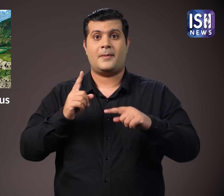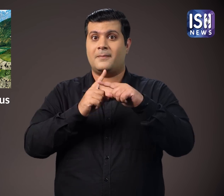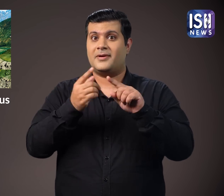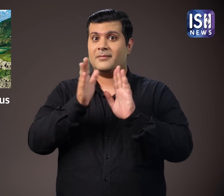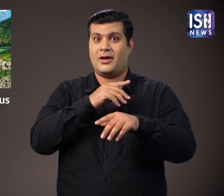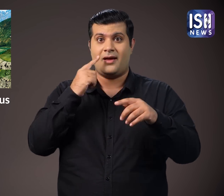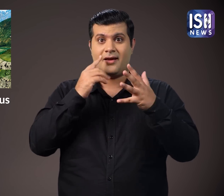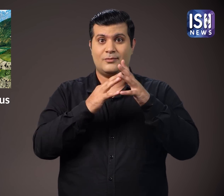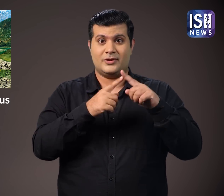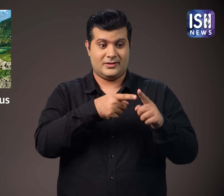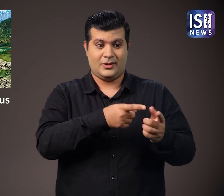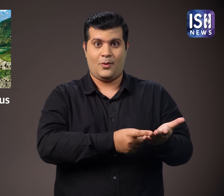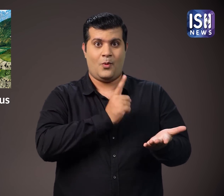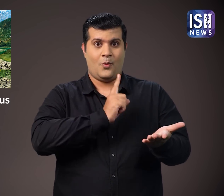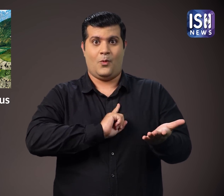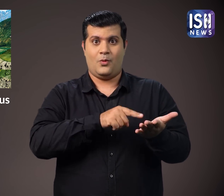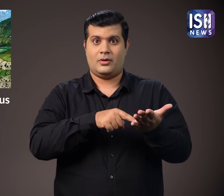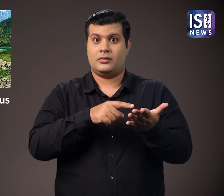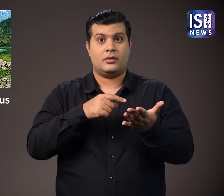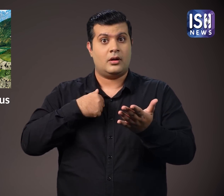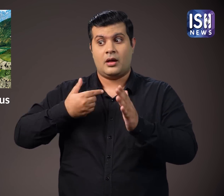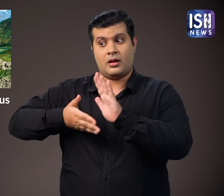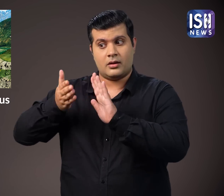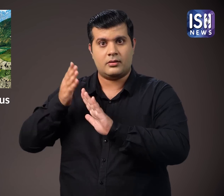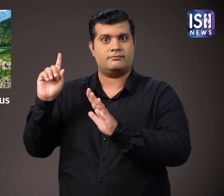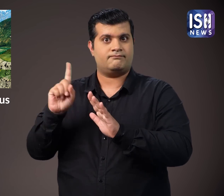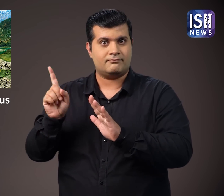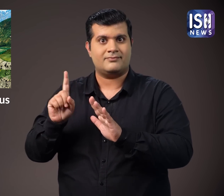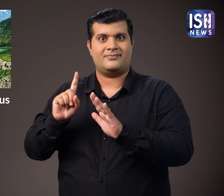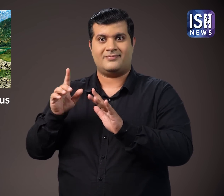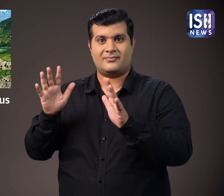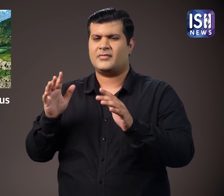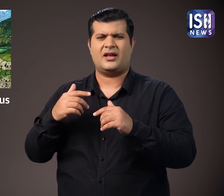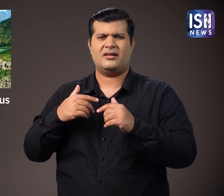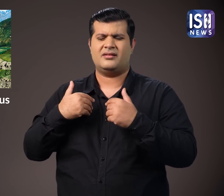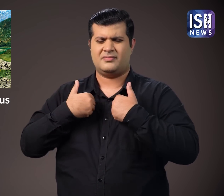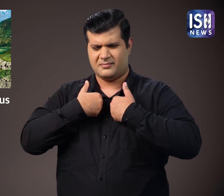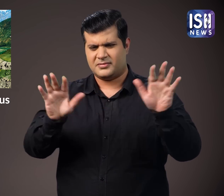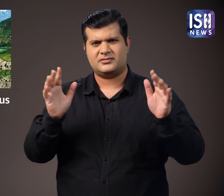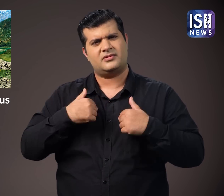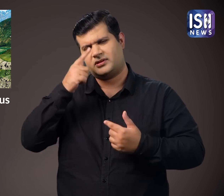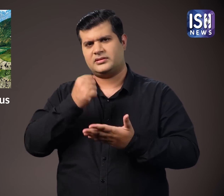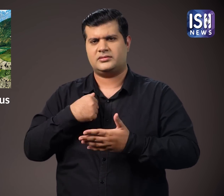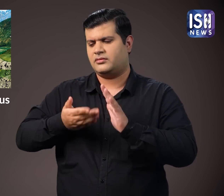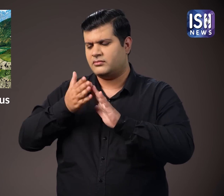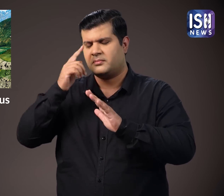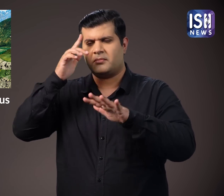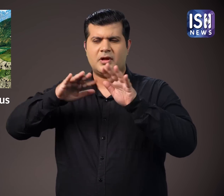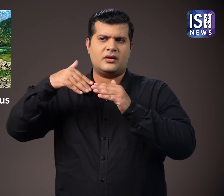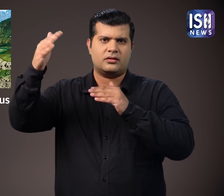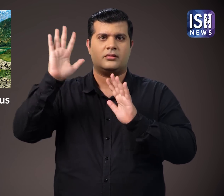The IWT previously banned construction of reservoirs and dams, but India will no longer adhere to this and will now determine the rivers' future.